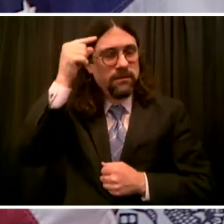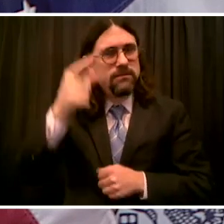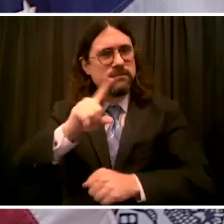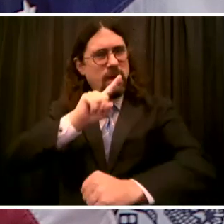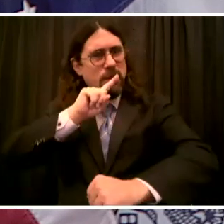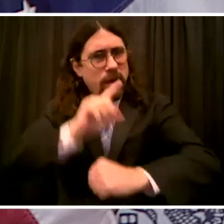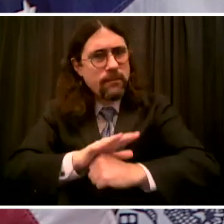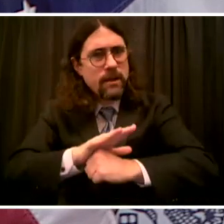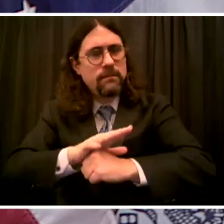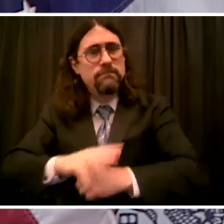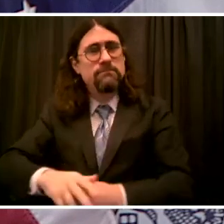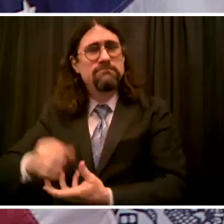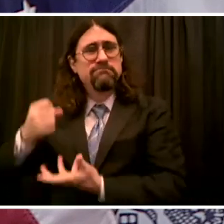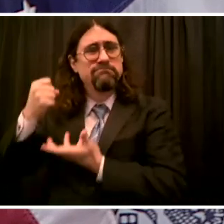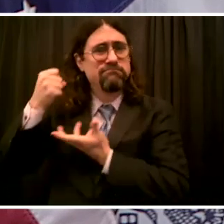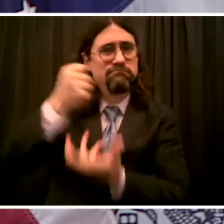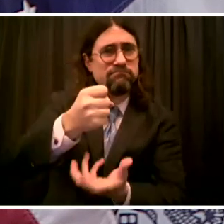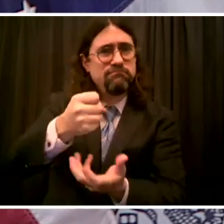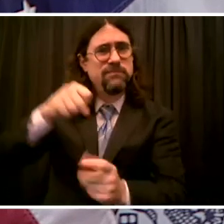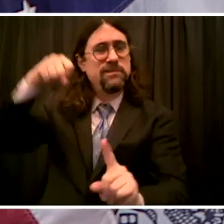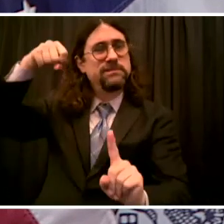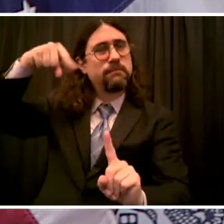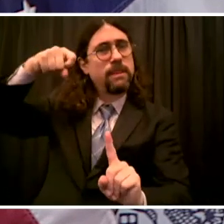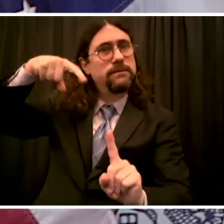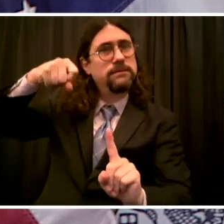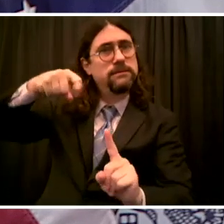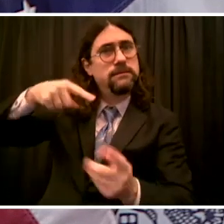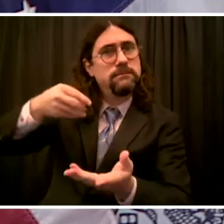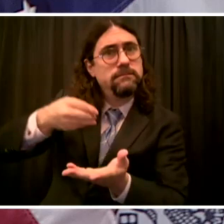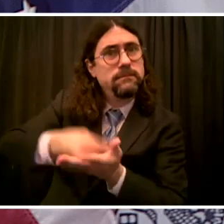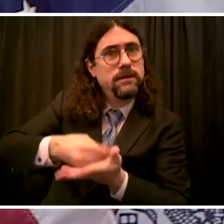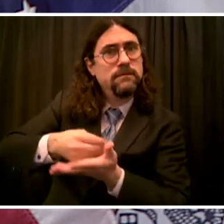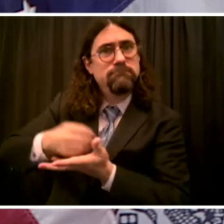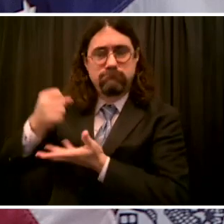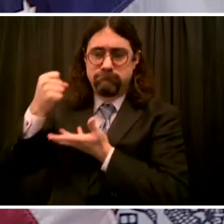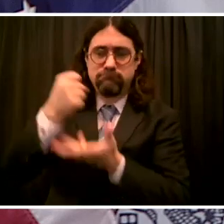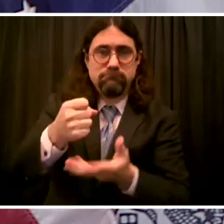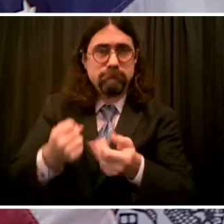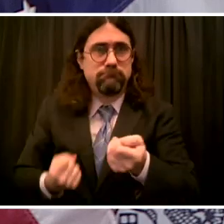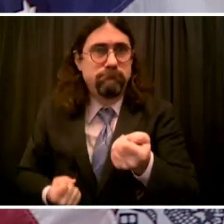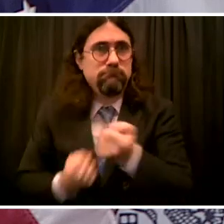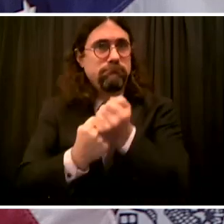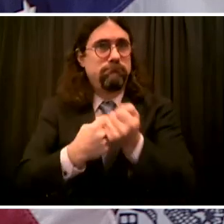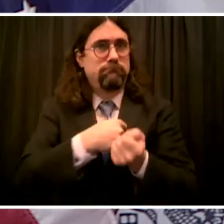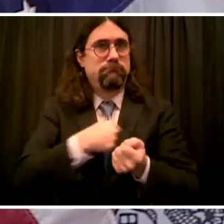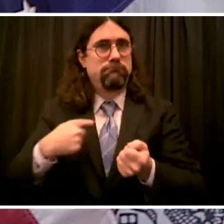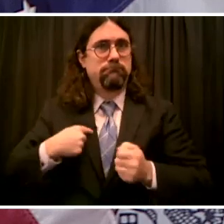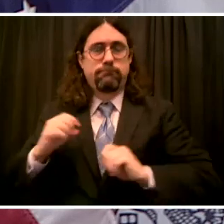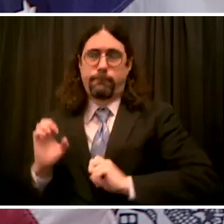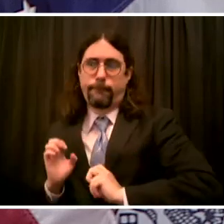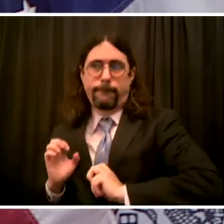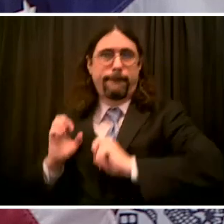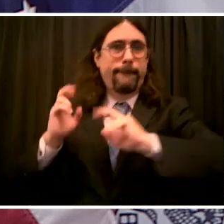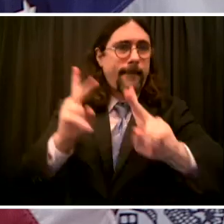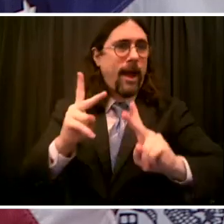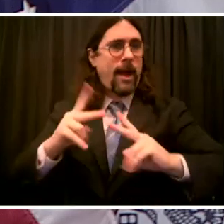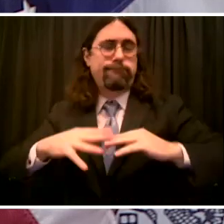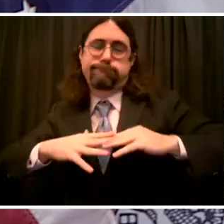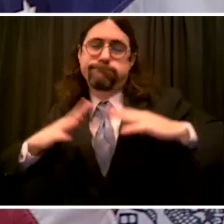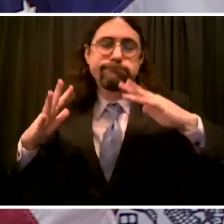GOVERNMENT. FOR A MASSIVE STIMULUS PLAN THAT WOULD PUT US BCKA ON OUR FEET AND MAKE US STRONG FOR THE